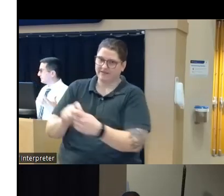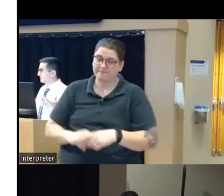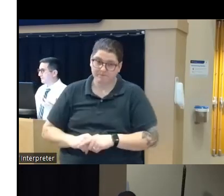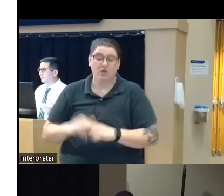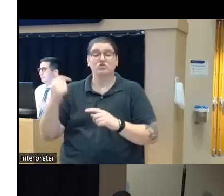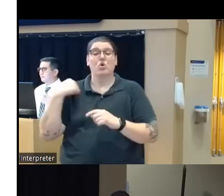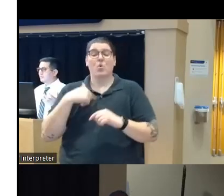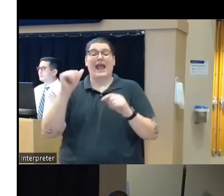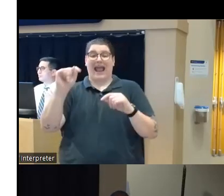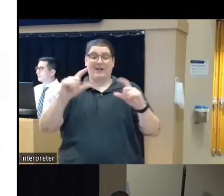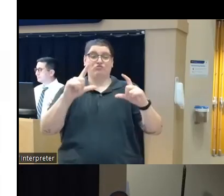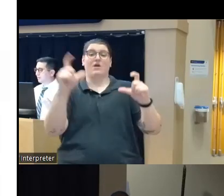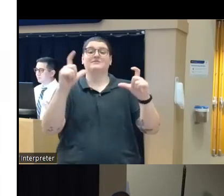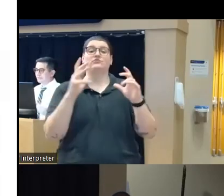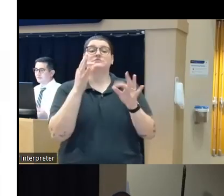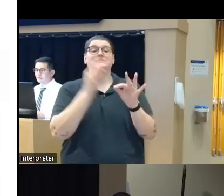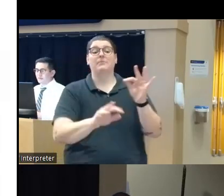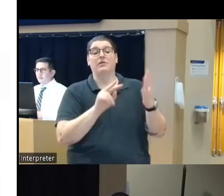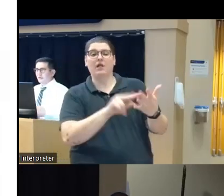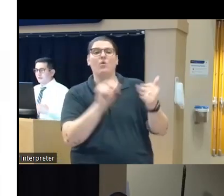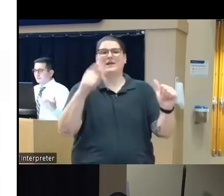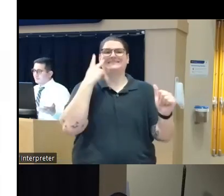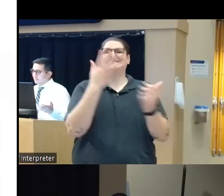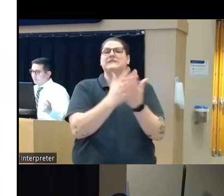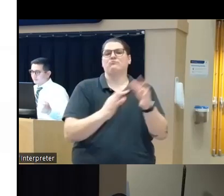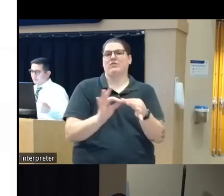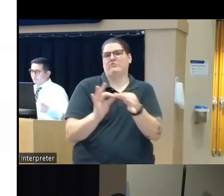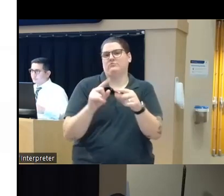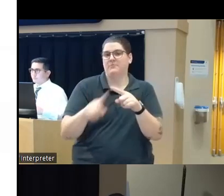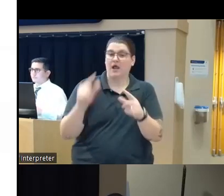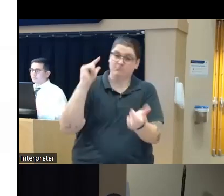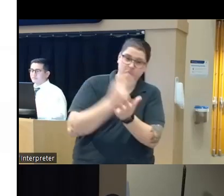where you can say you know these two things are related our study unfortunately wasn't